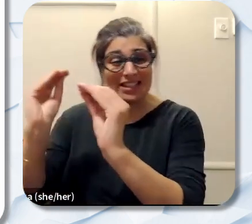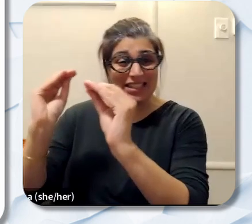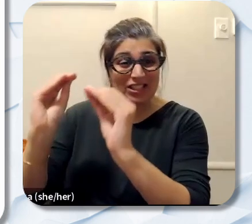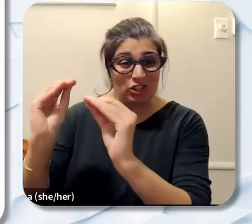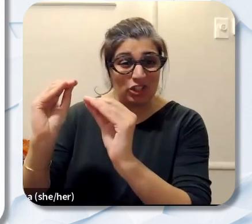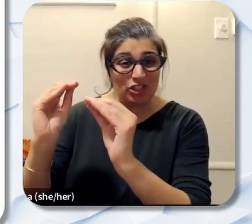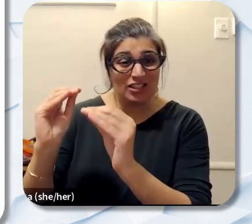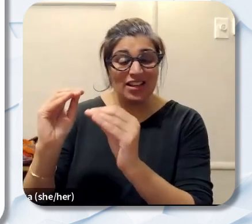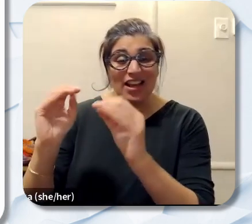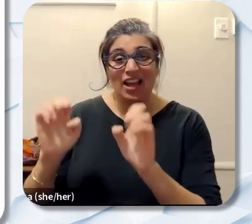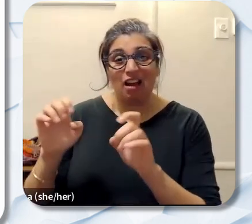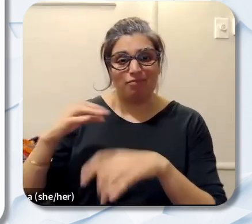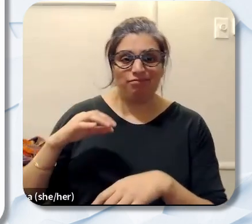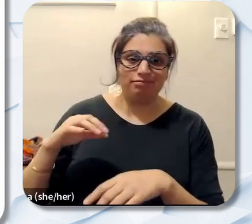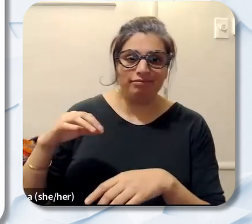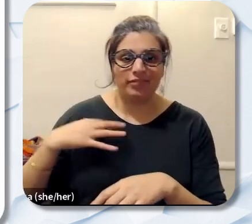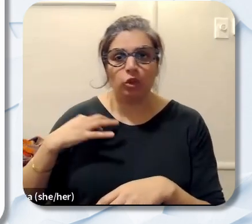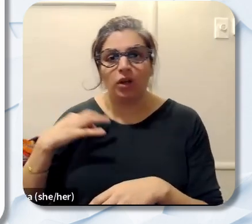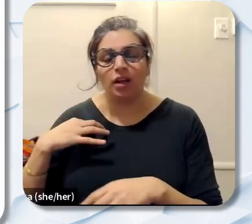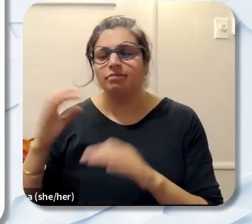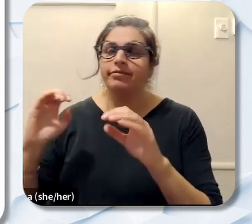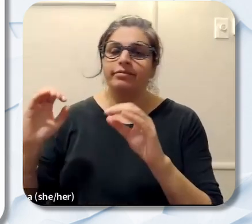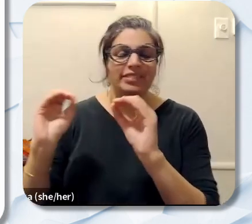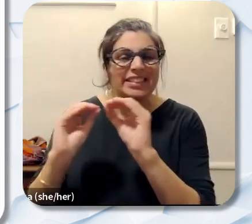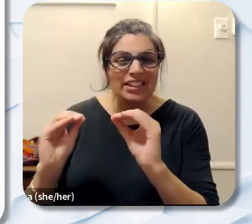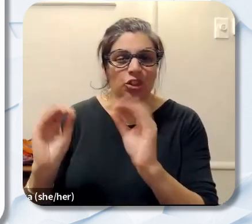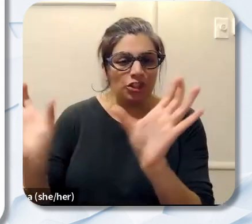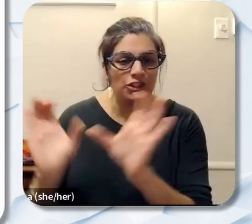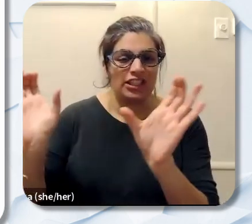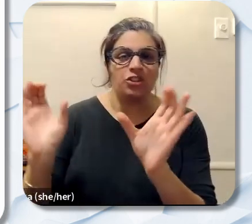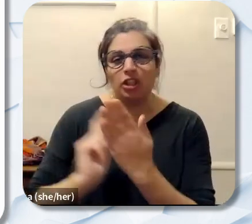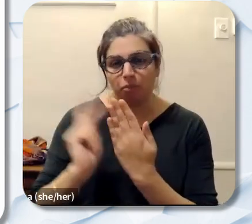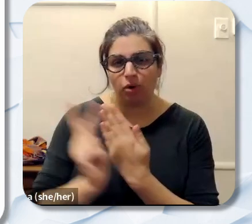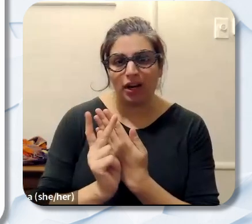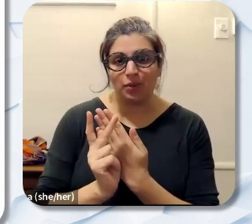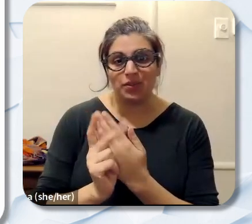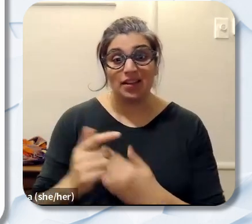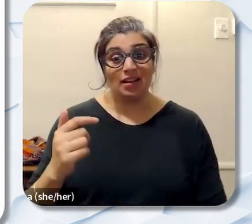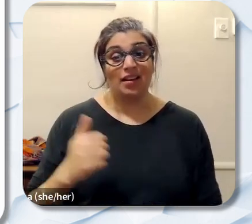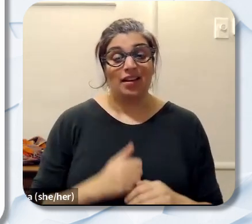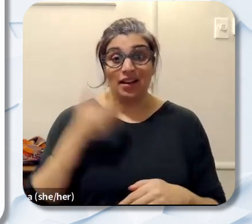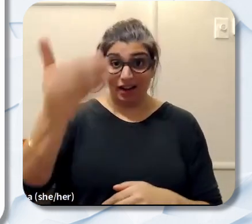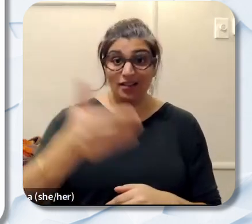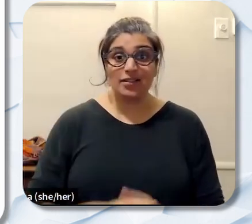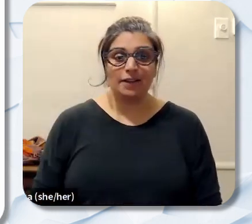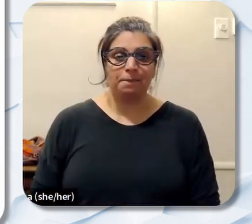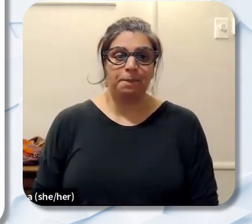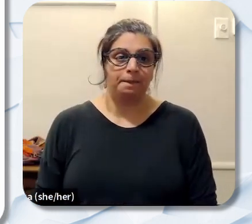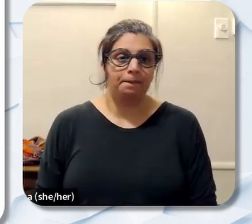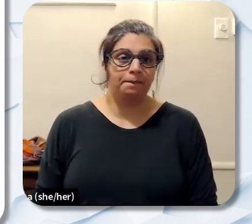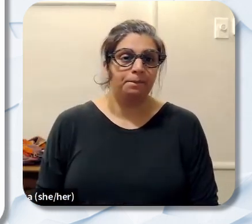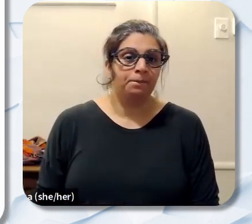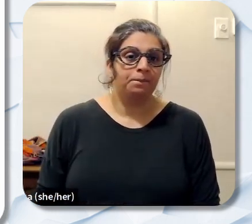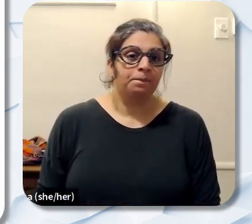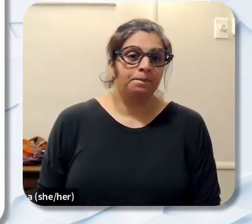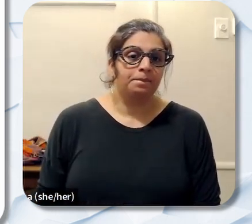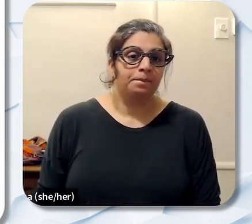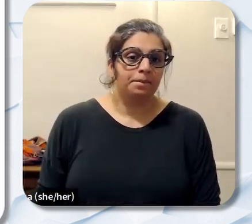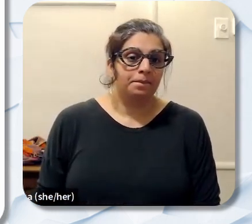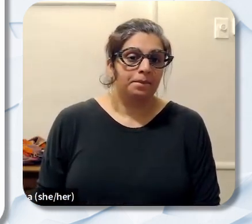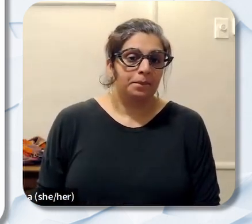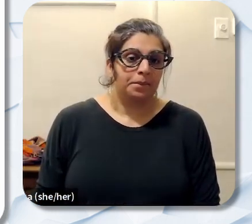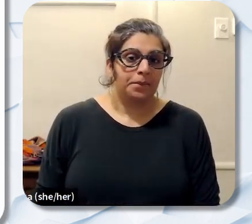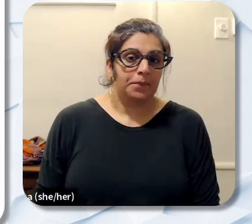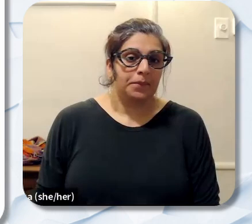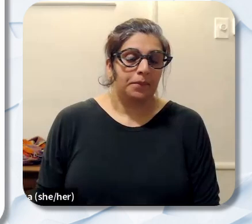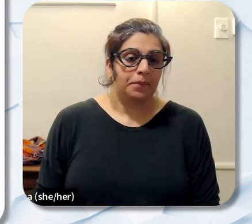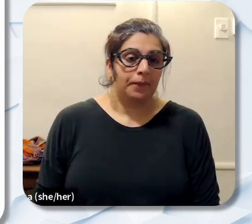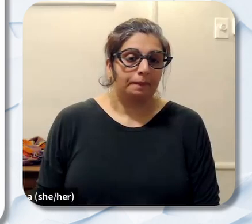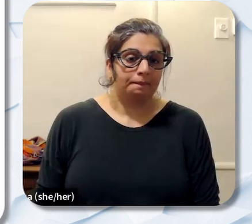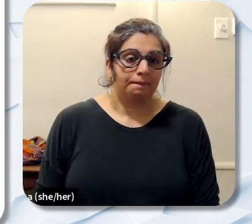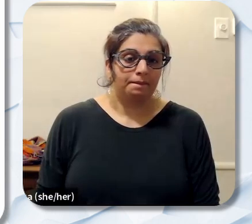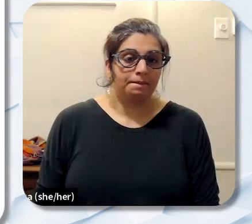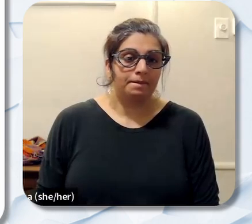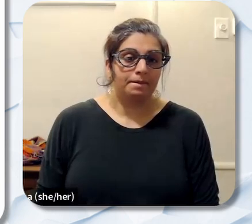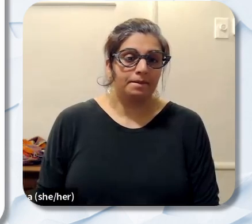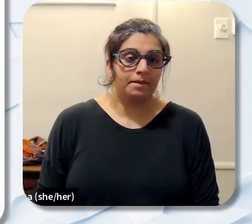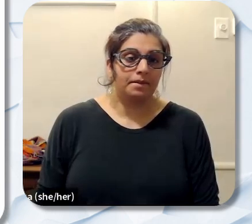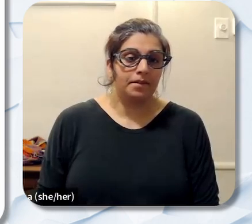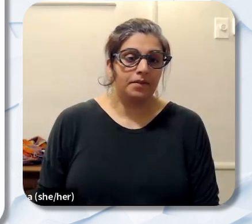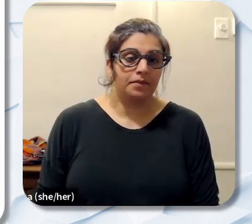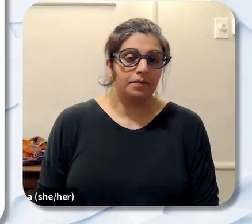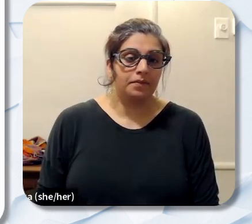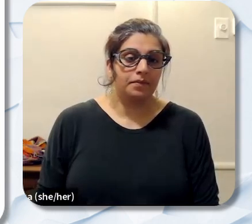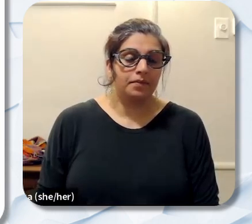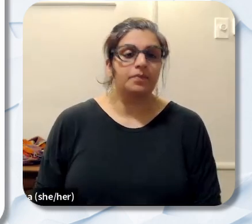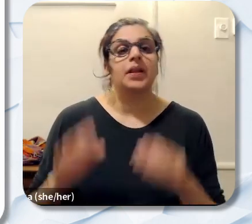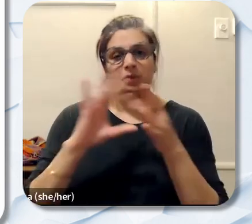educator and so I can see the deficit there. Next slide. Just some I was mentioned earlier learning